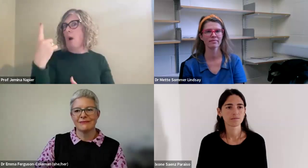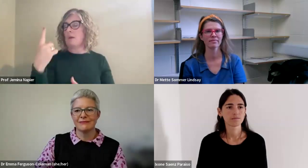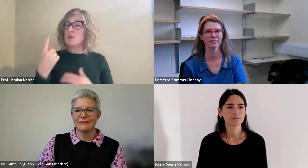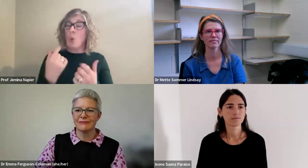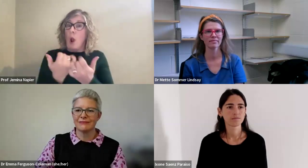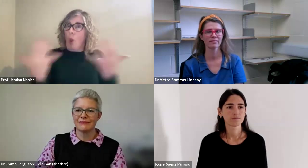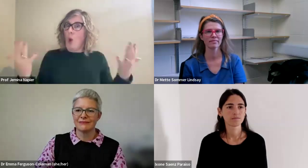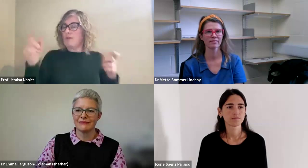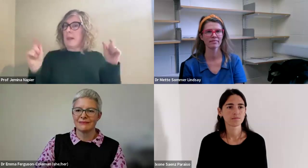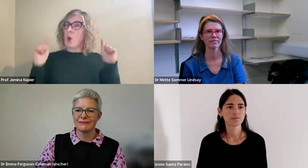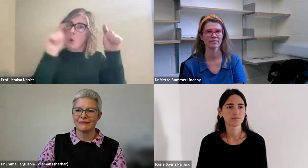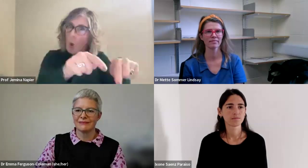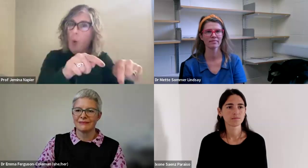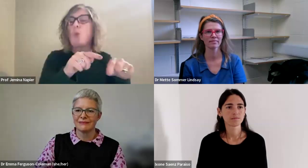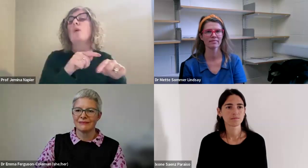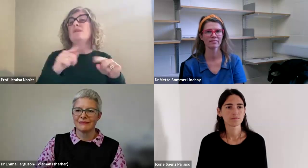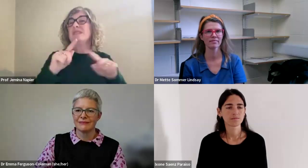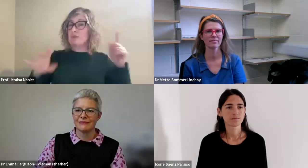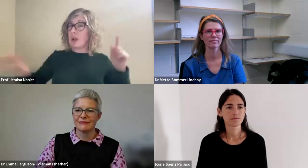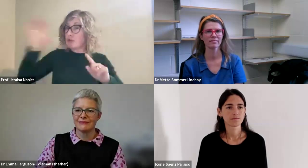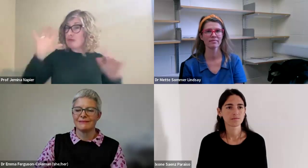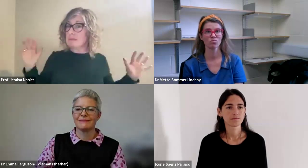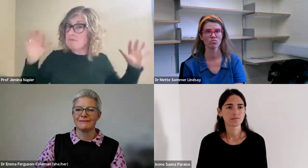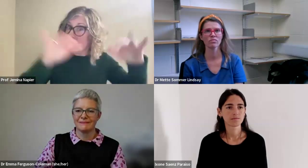range of different disciplines so this is like one central University where deaf will know that they